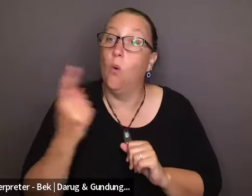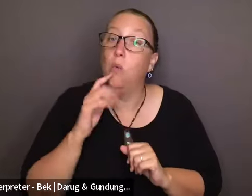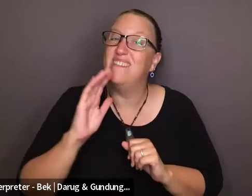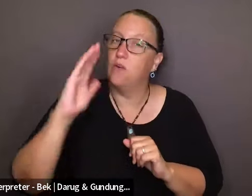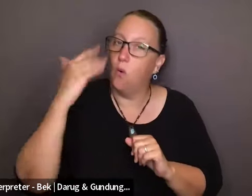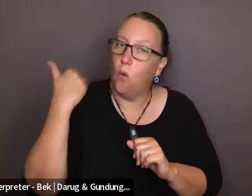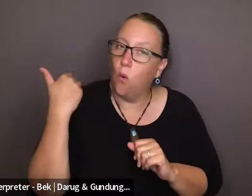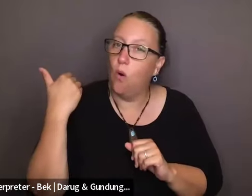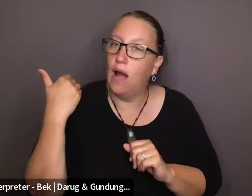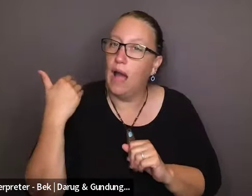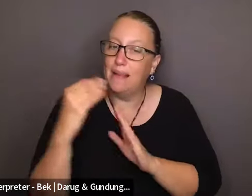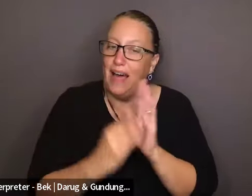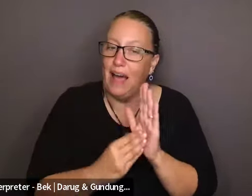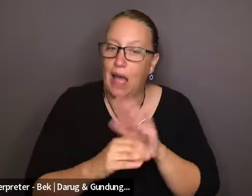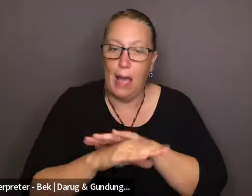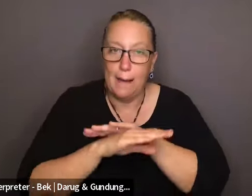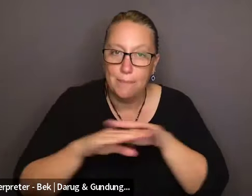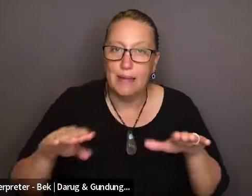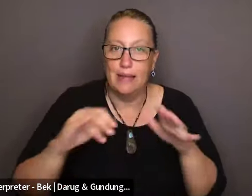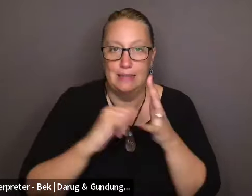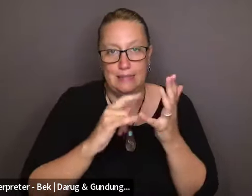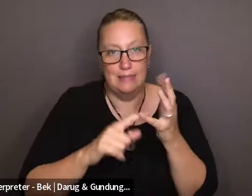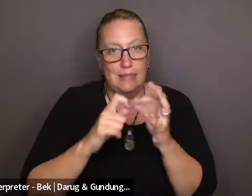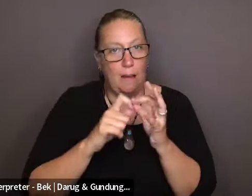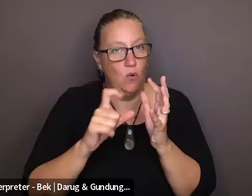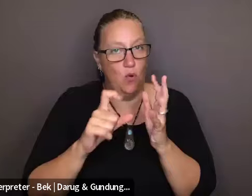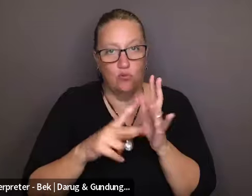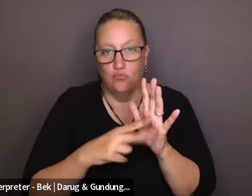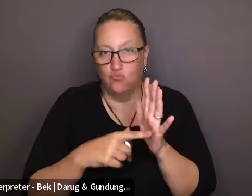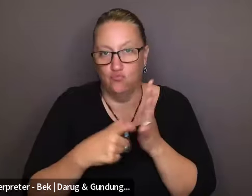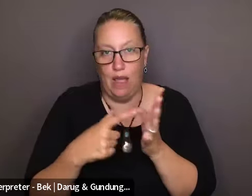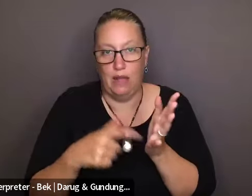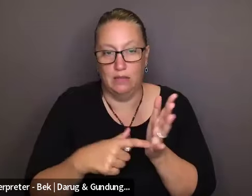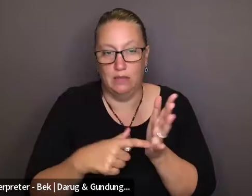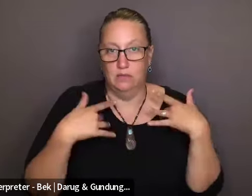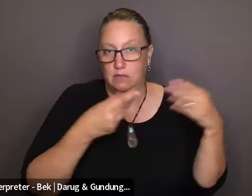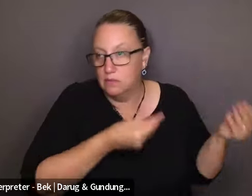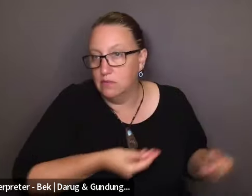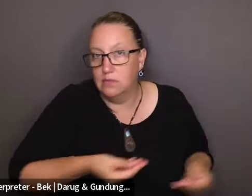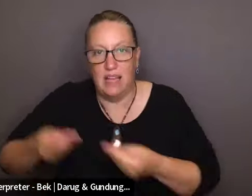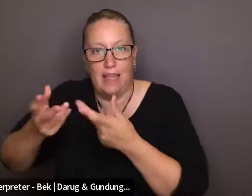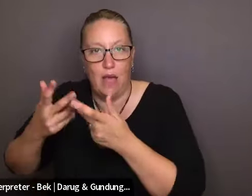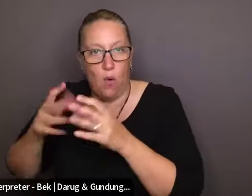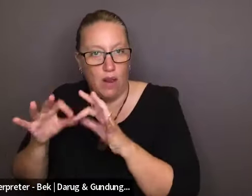organisations, the purchase of capital equipment, and also this is very important, and new for those who might have